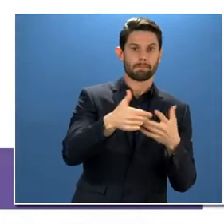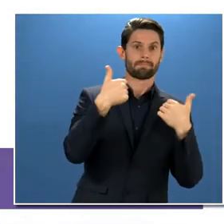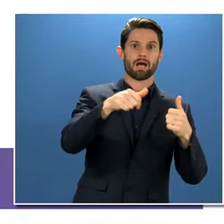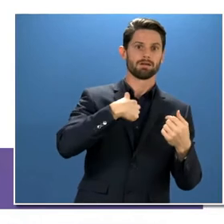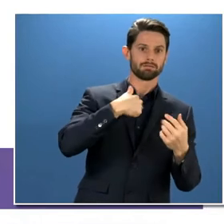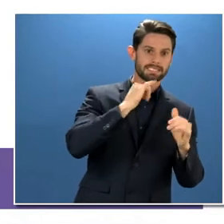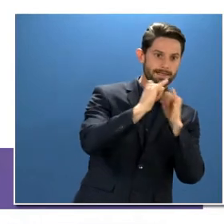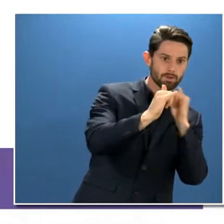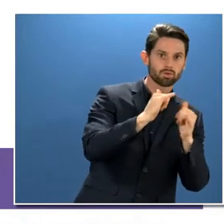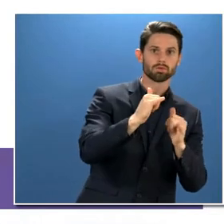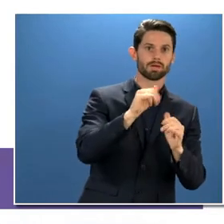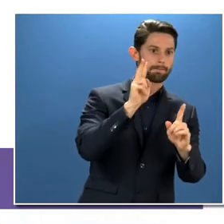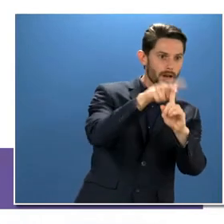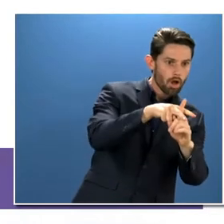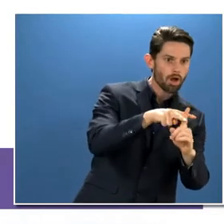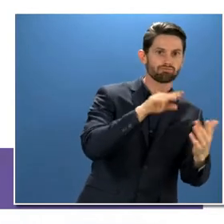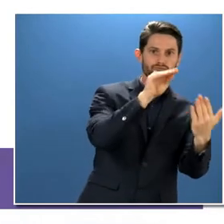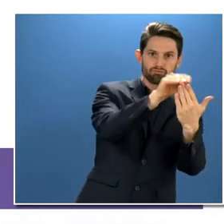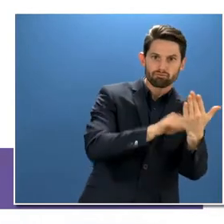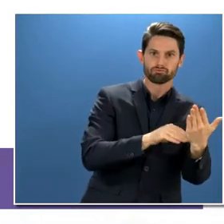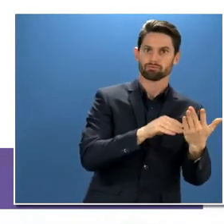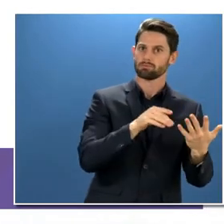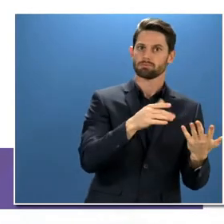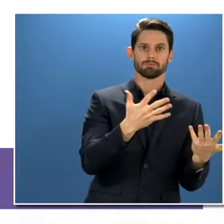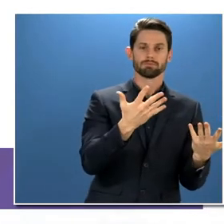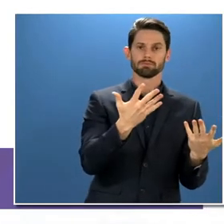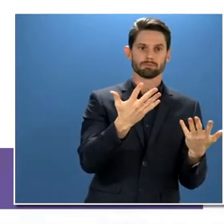or the relationship phase.